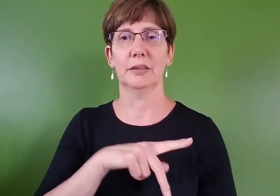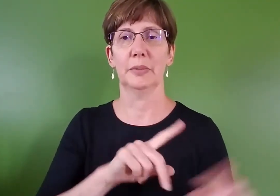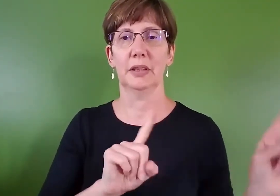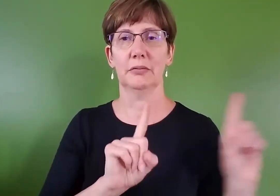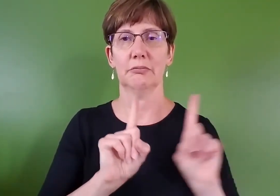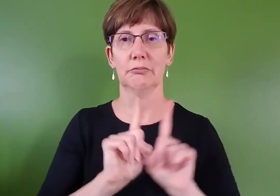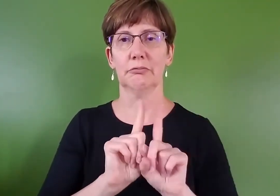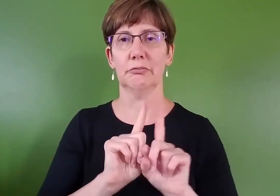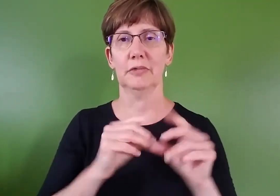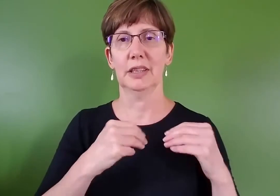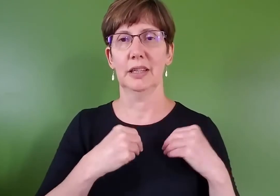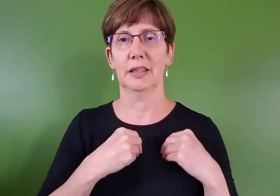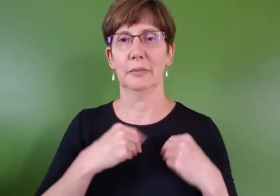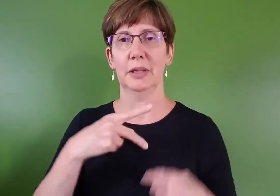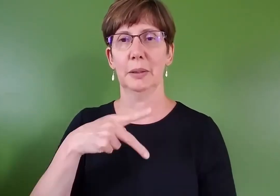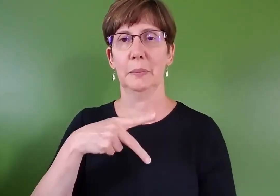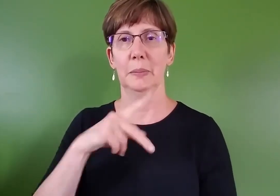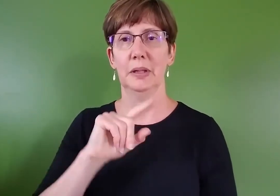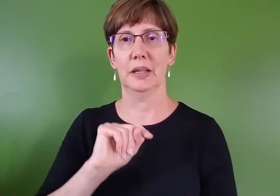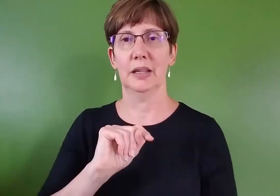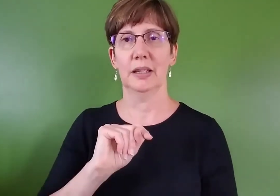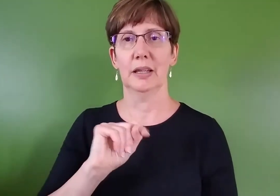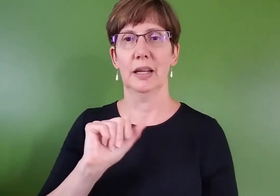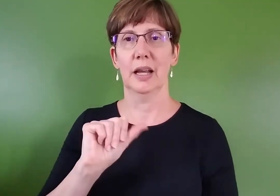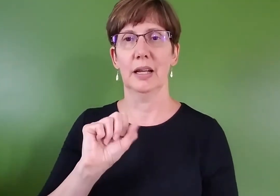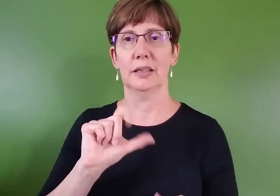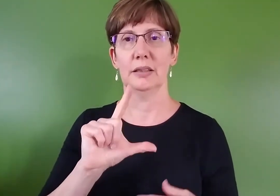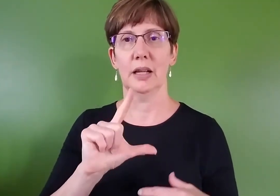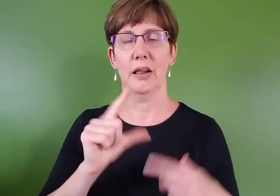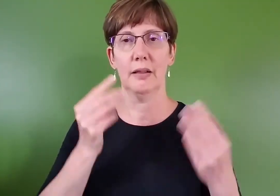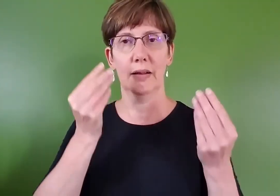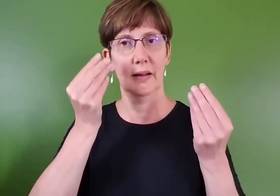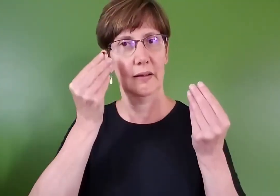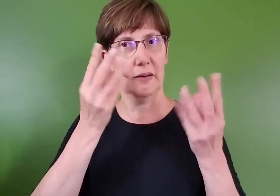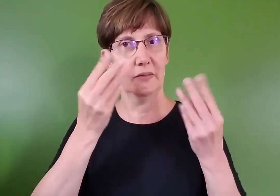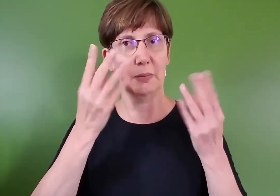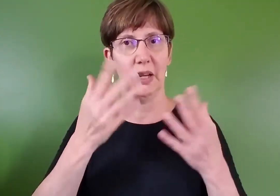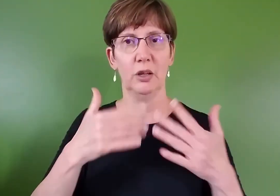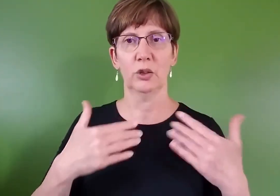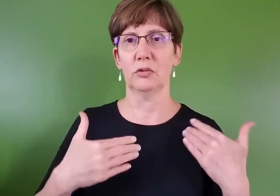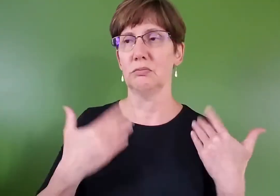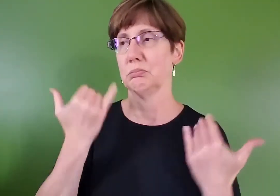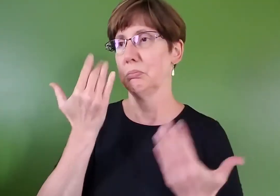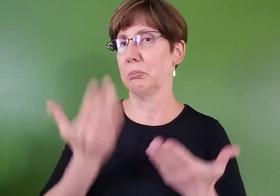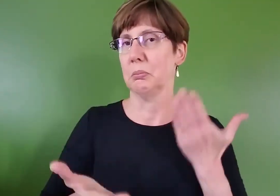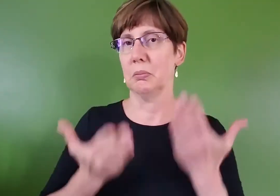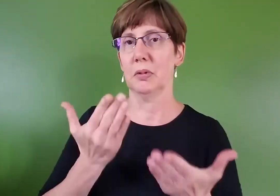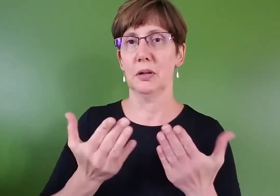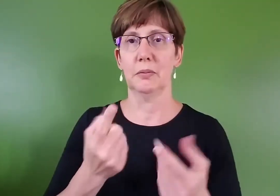to the visual information that is going on around me in PTASL.